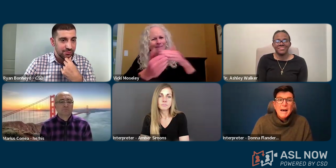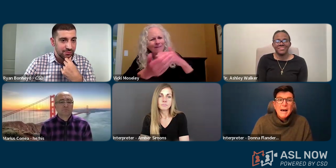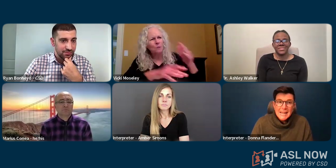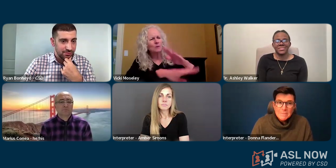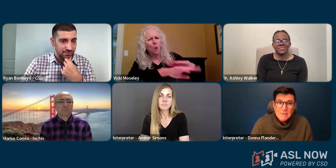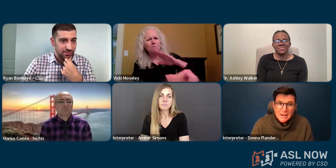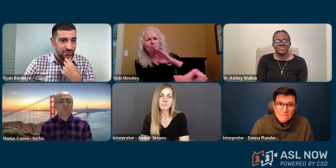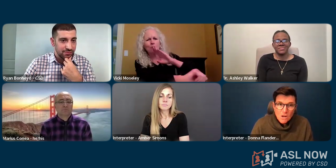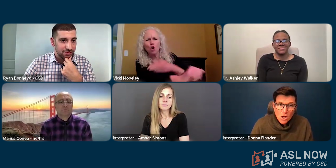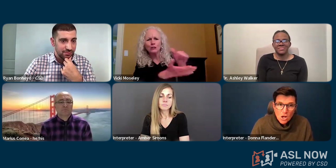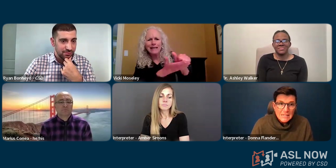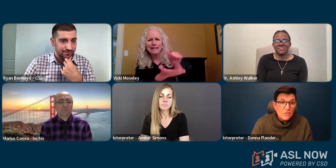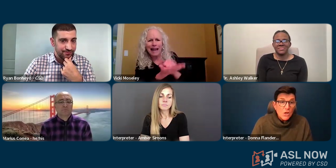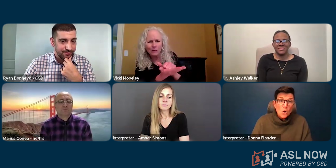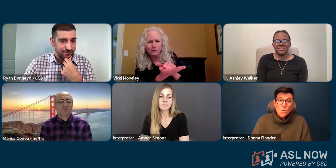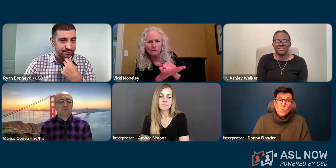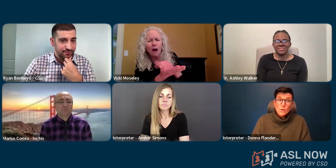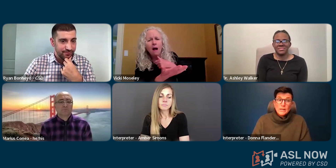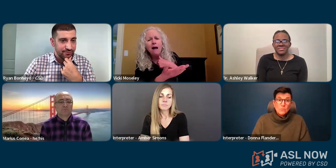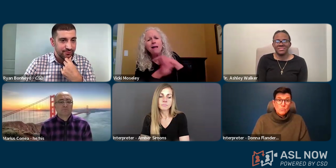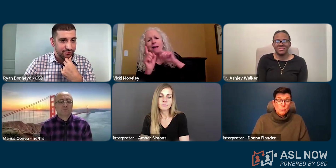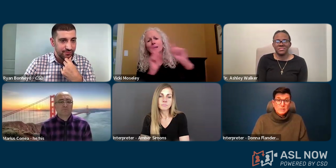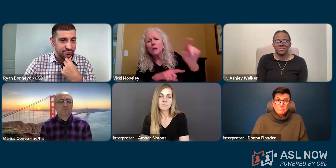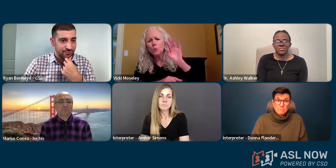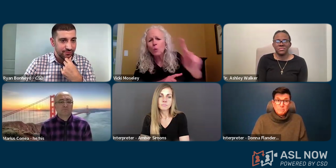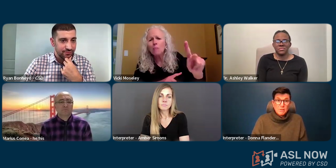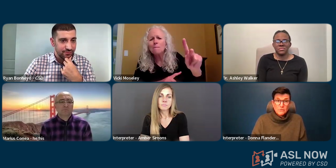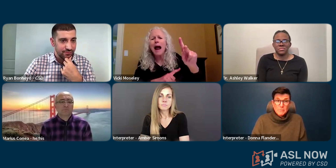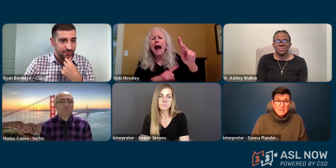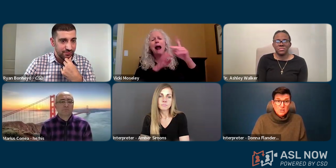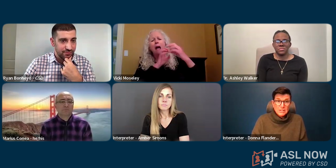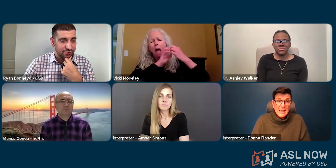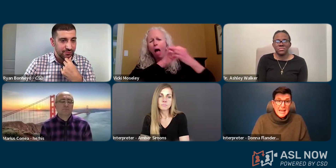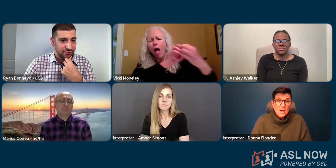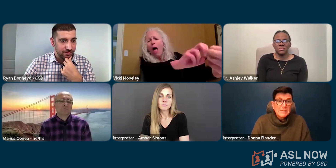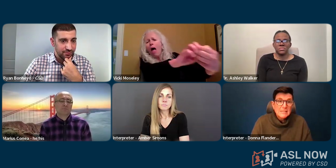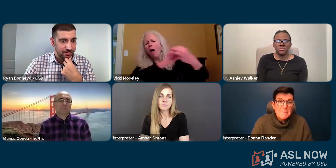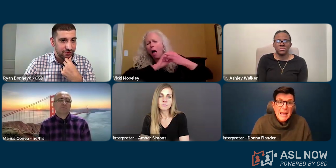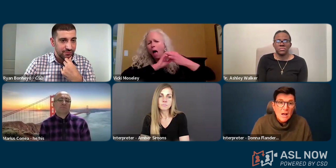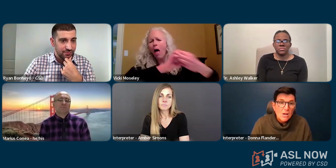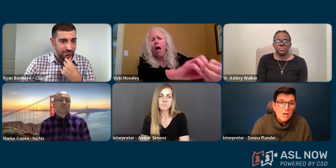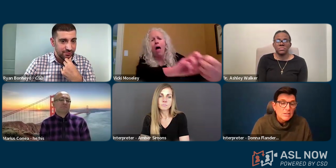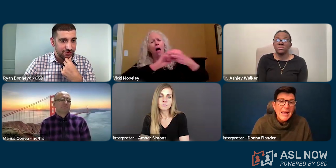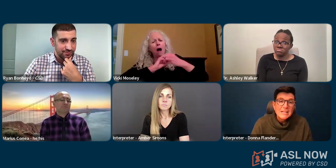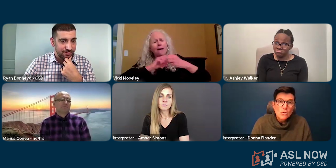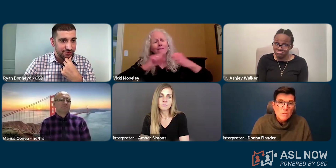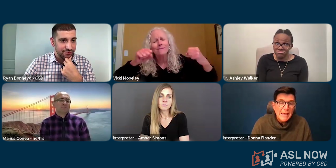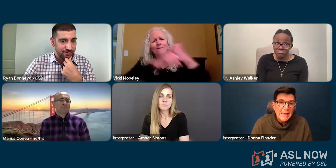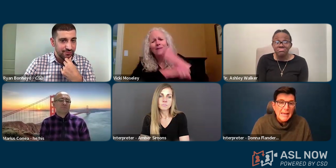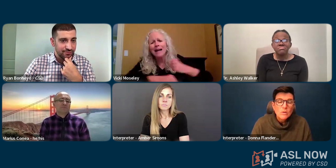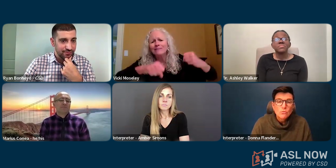My name got involved even though it was blocked from my daughter's account, but somehow. So I had to go to the bank.